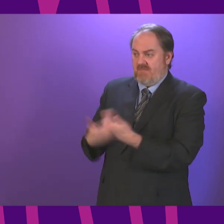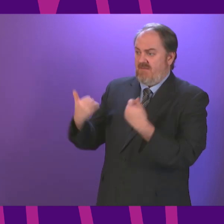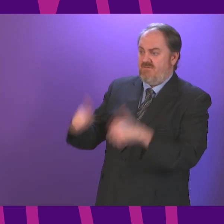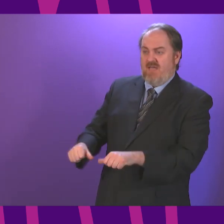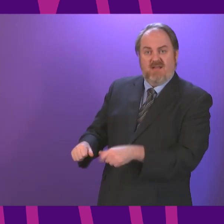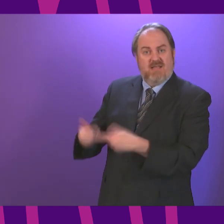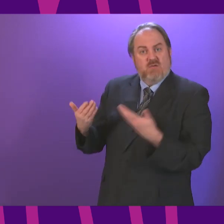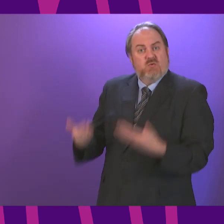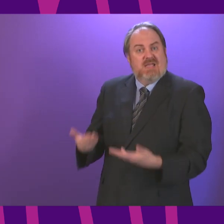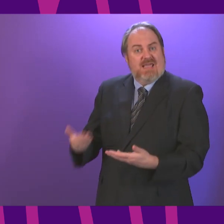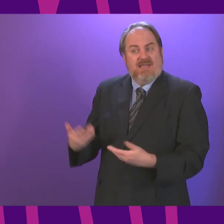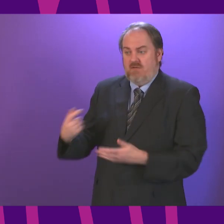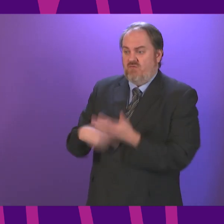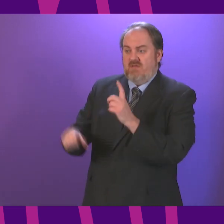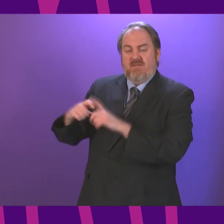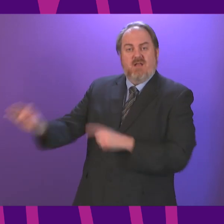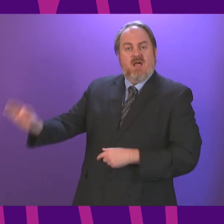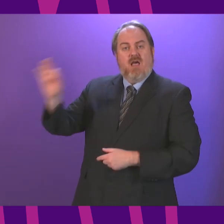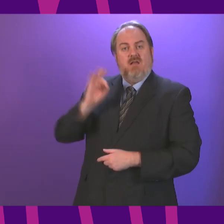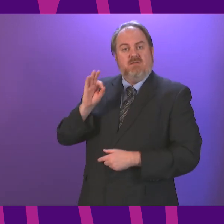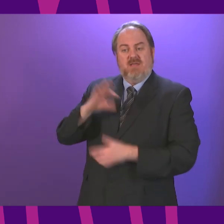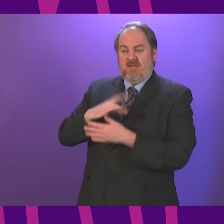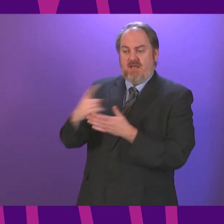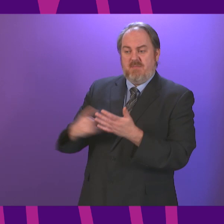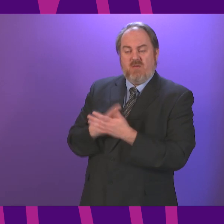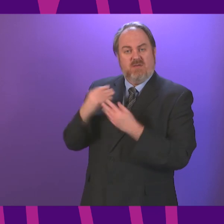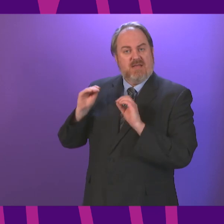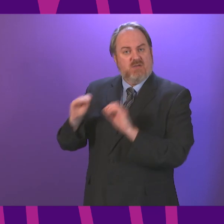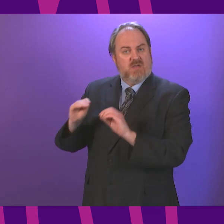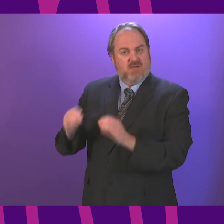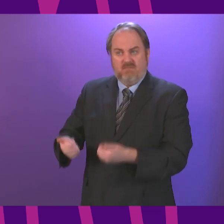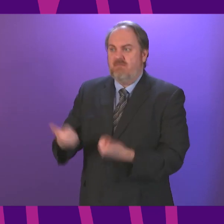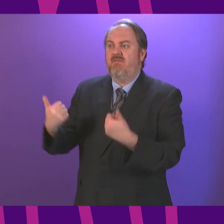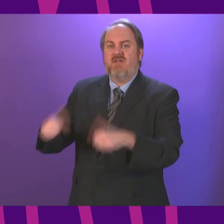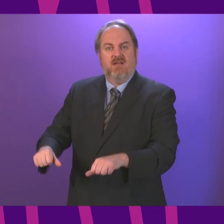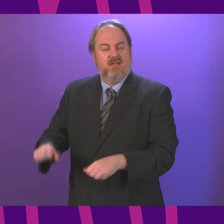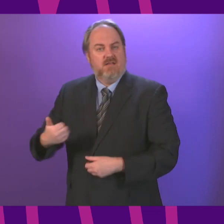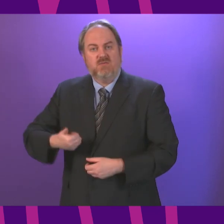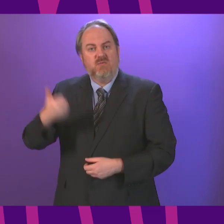I have set out some responses to the Audit Scotland report and have set out